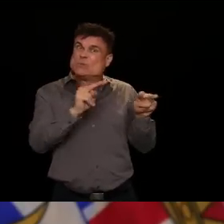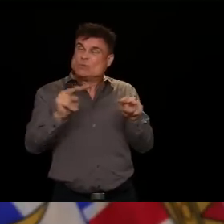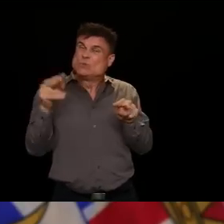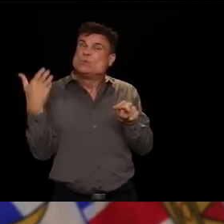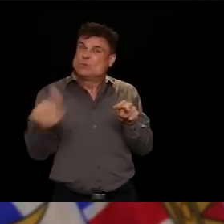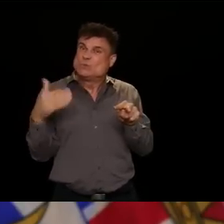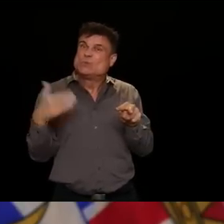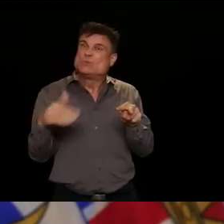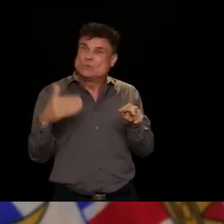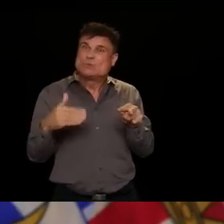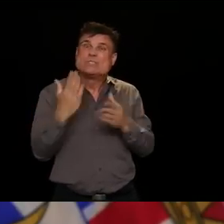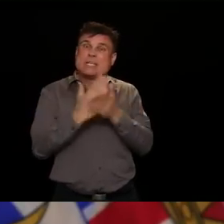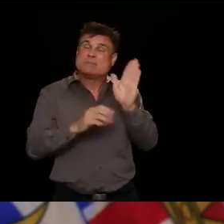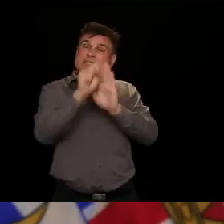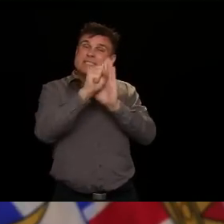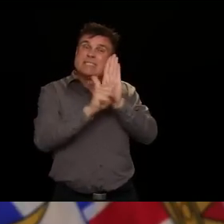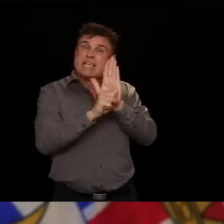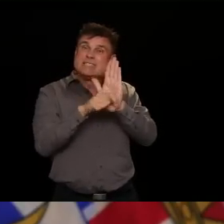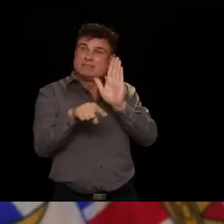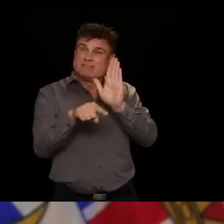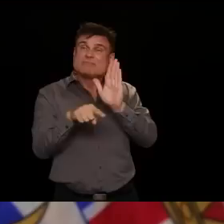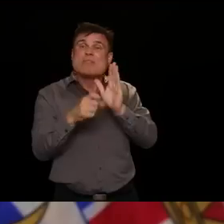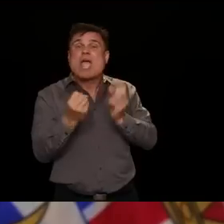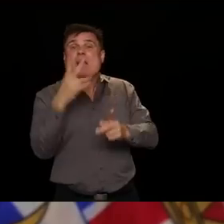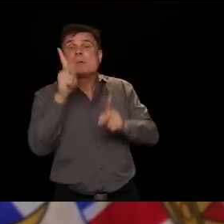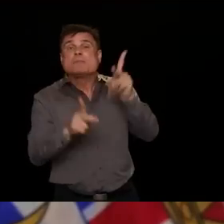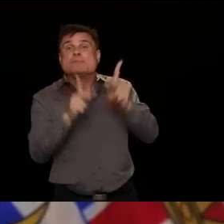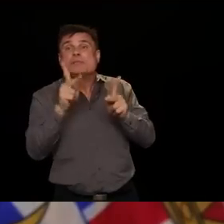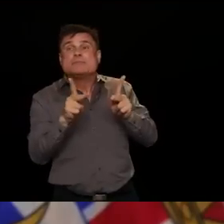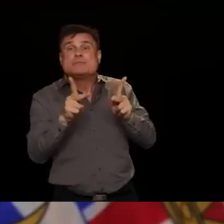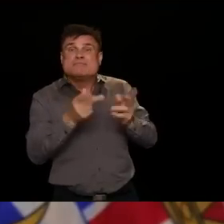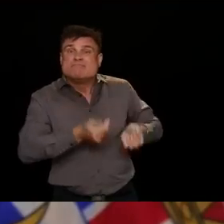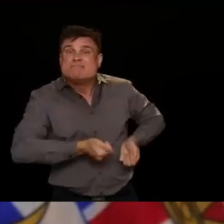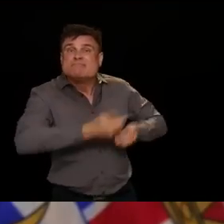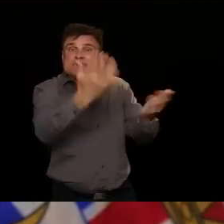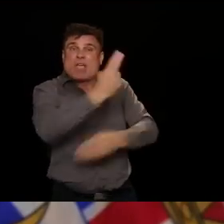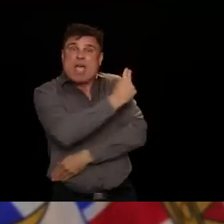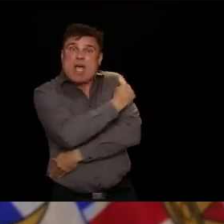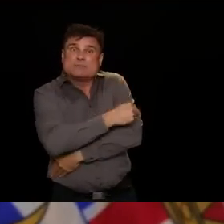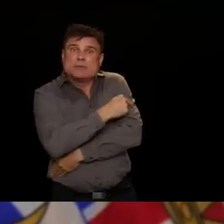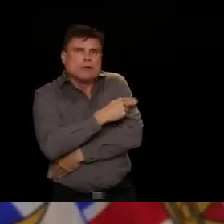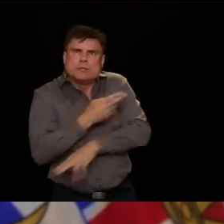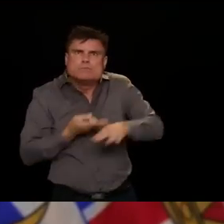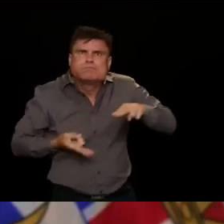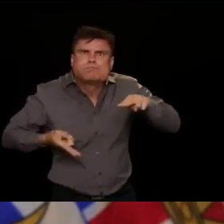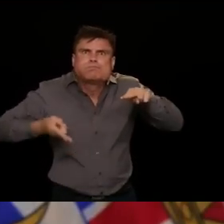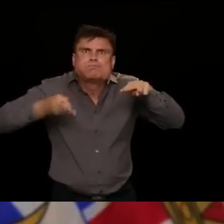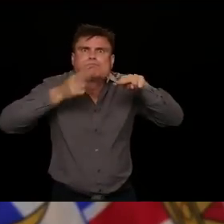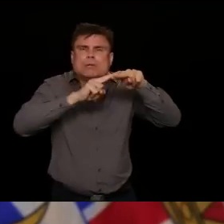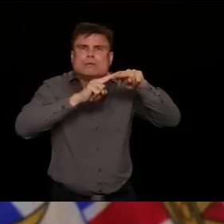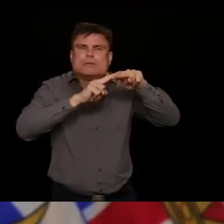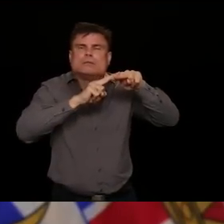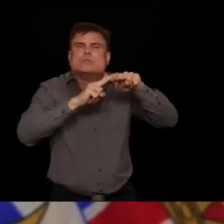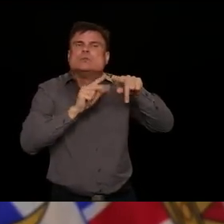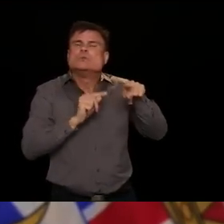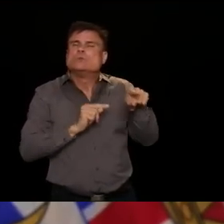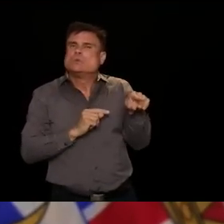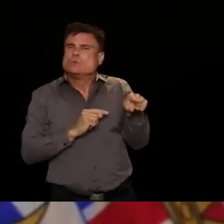s are dramatically going up. Not just because of testing, because people are still transmitting widely in